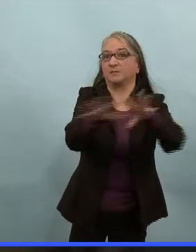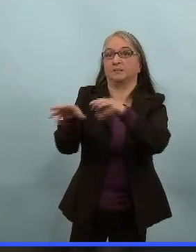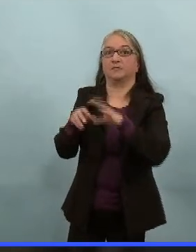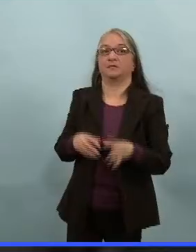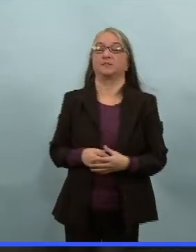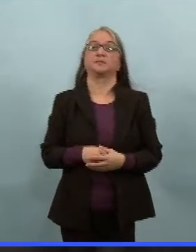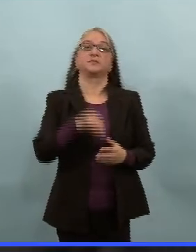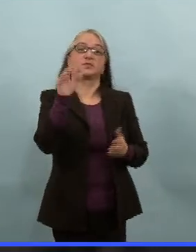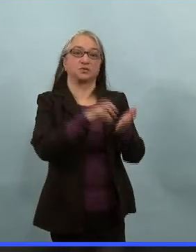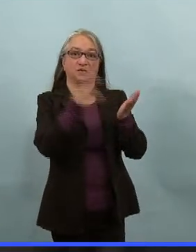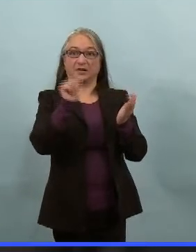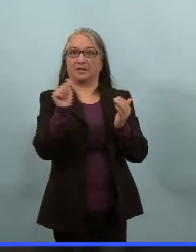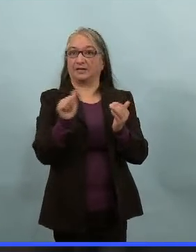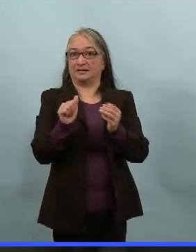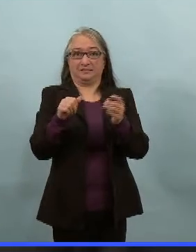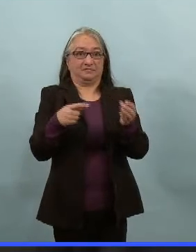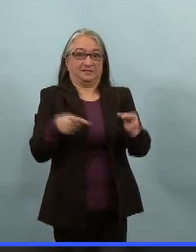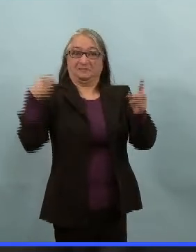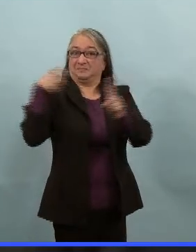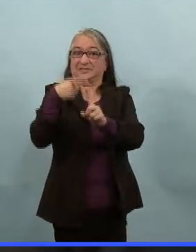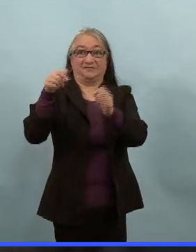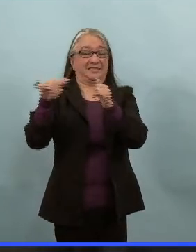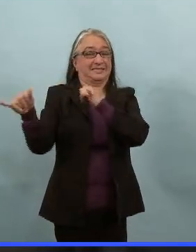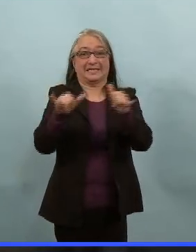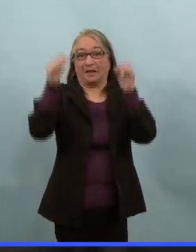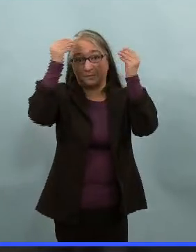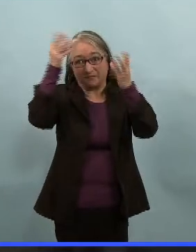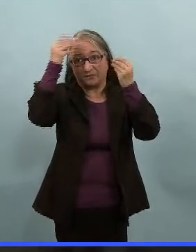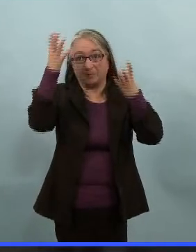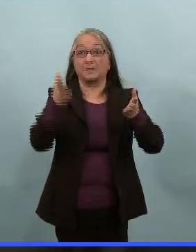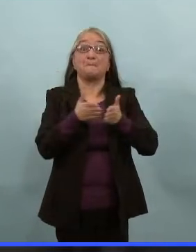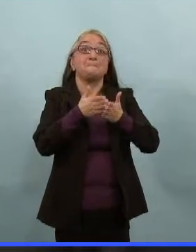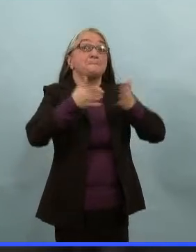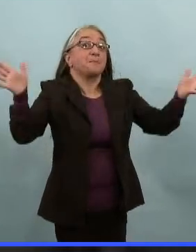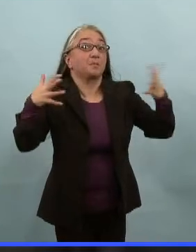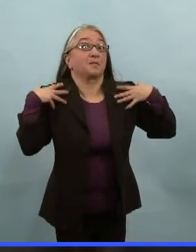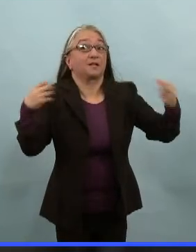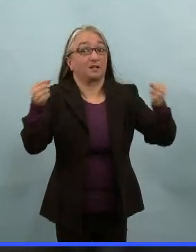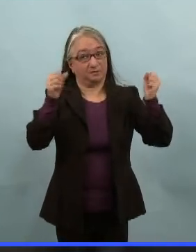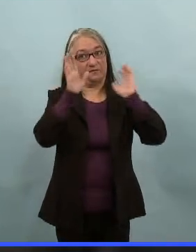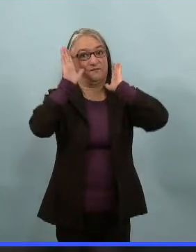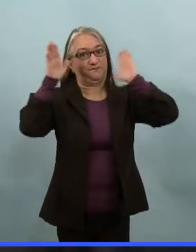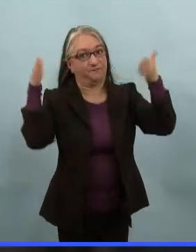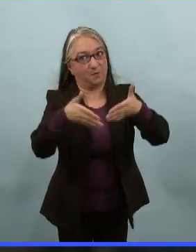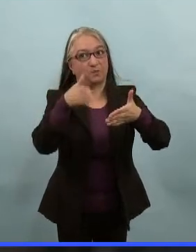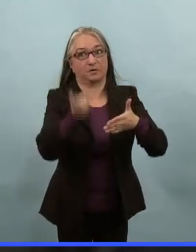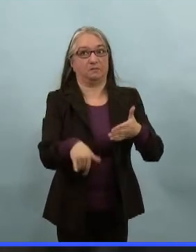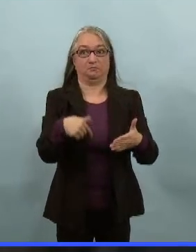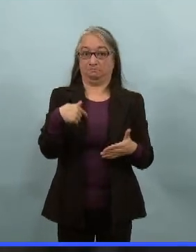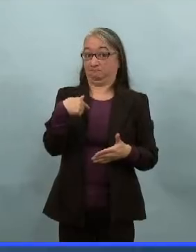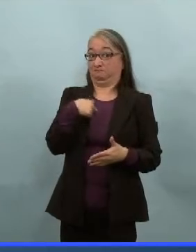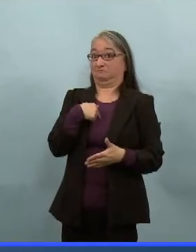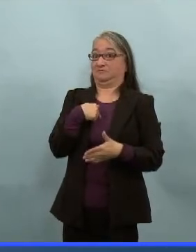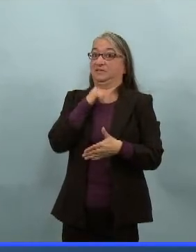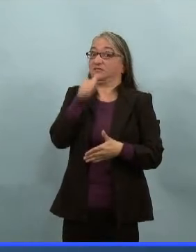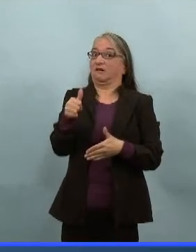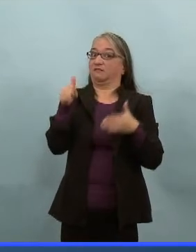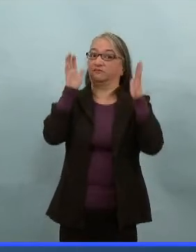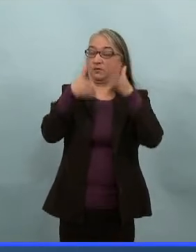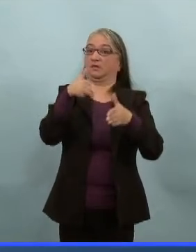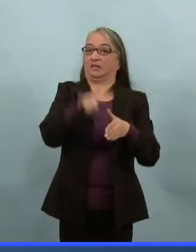our public health team is uh would be working on that i just don't have any background information